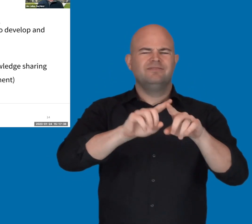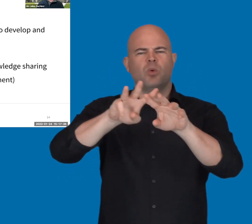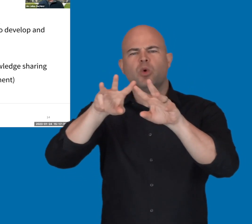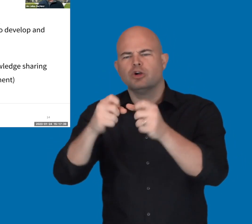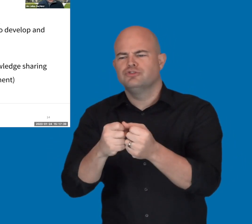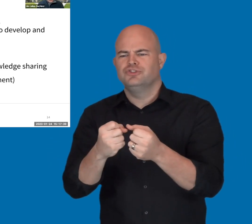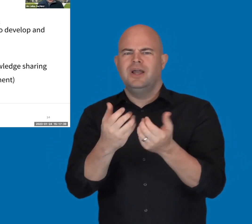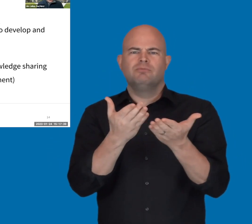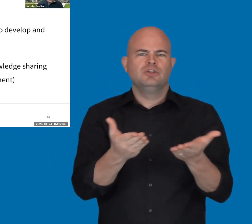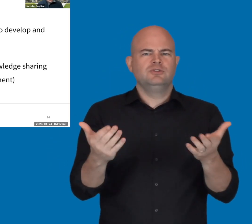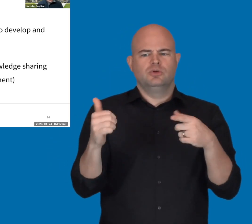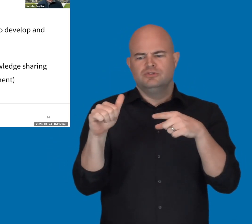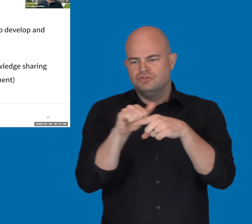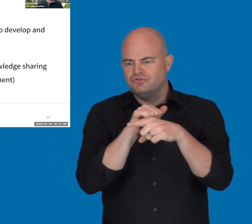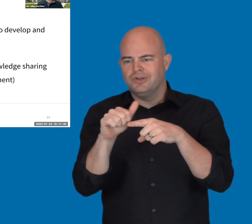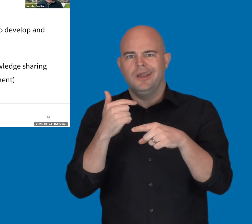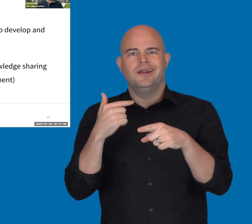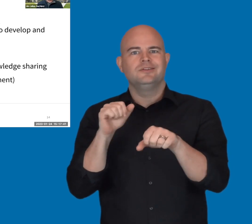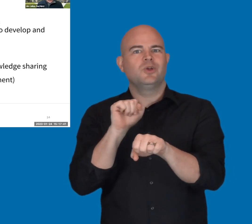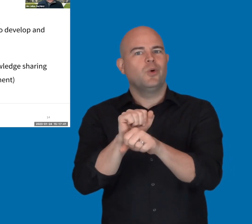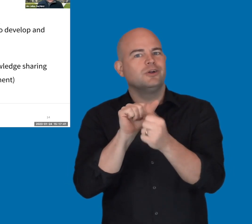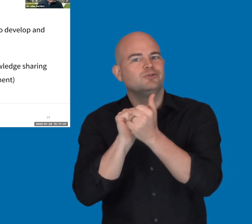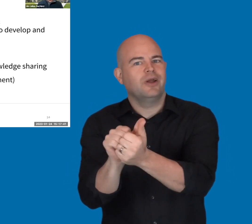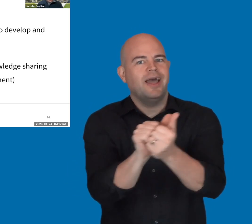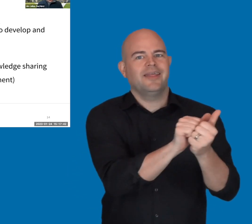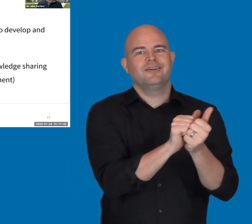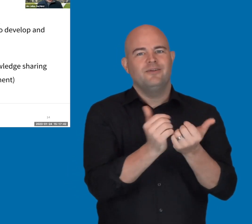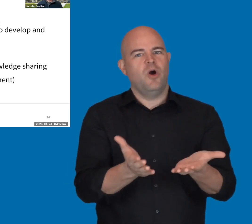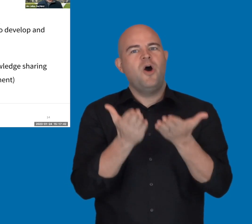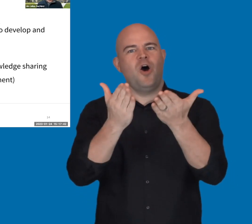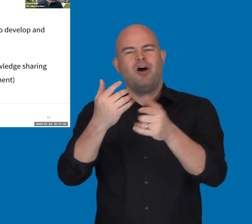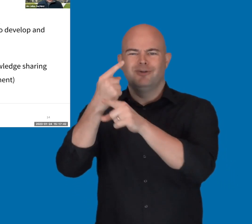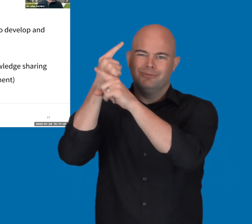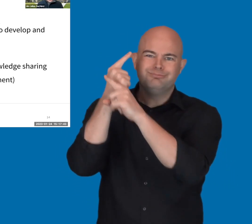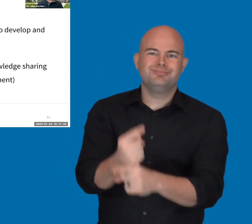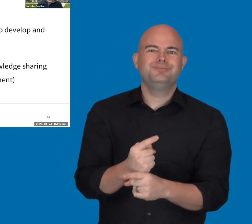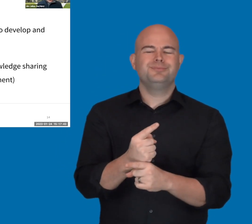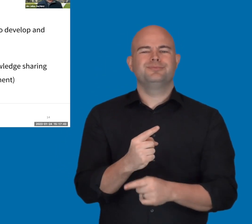really focused on diving deep with the person who is sort